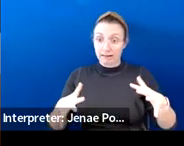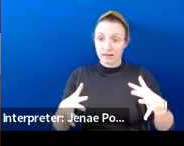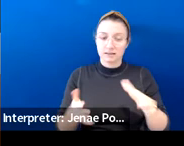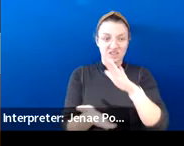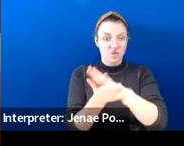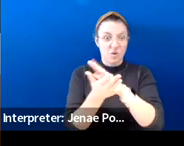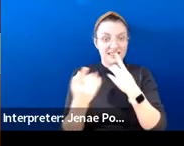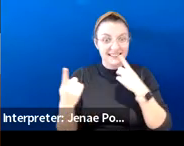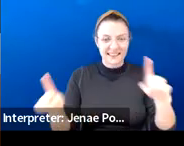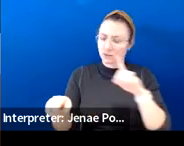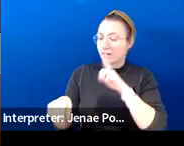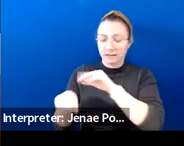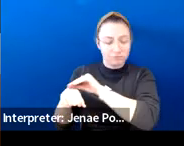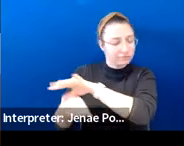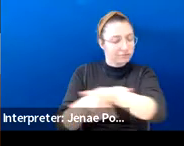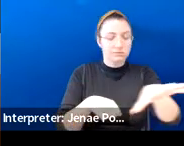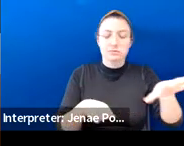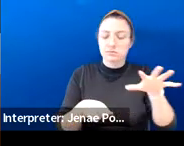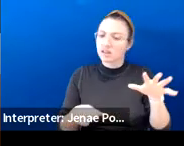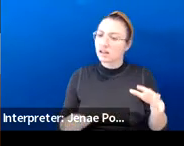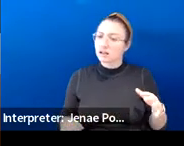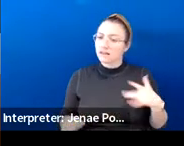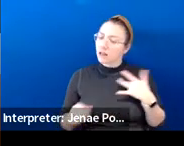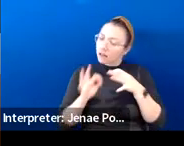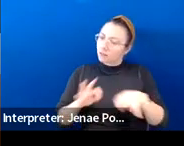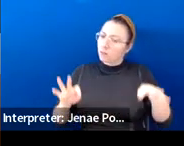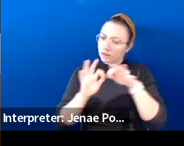So we think it's important to highlight the struggles that students